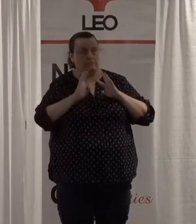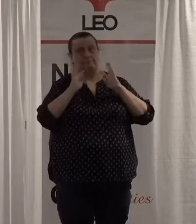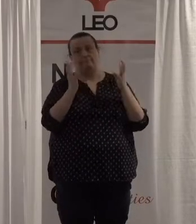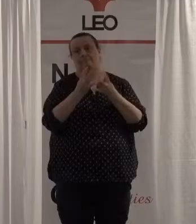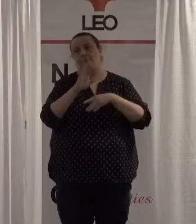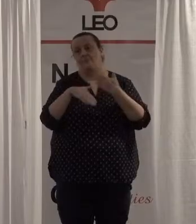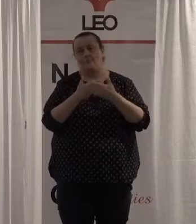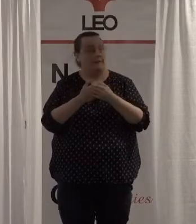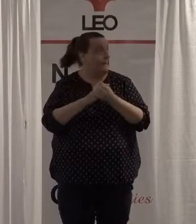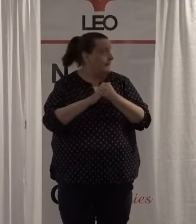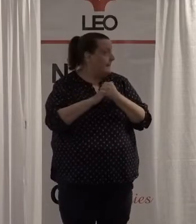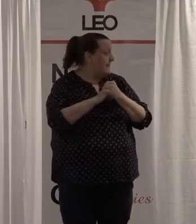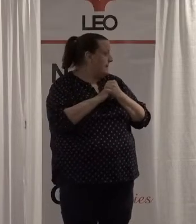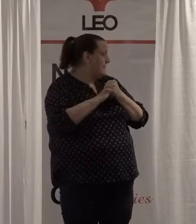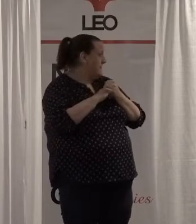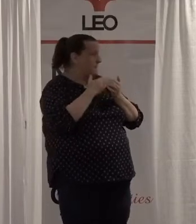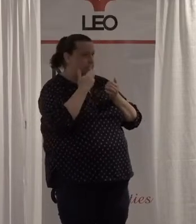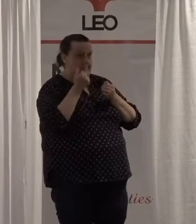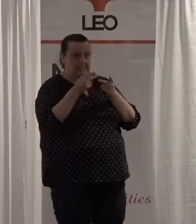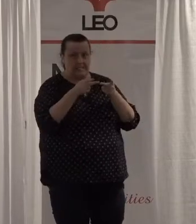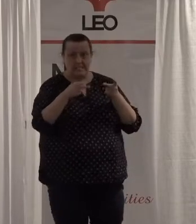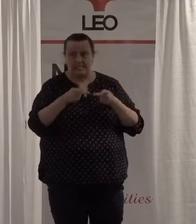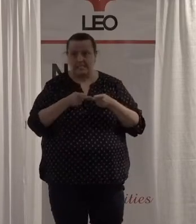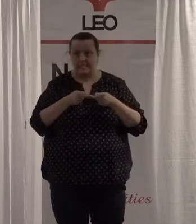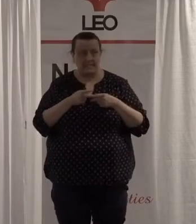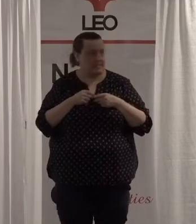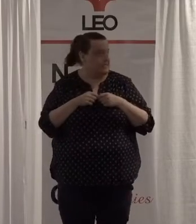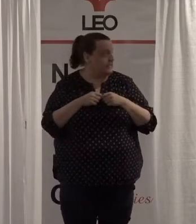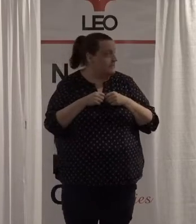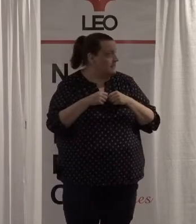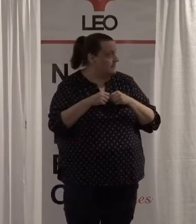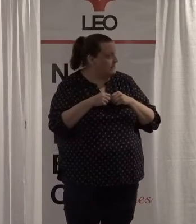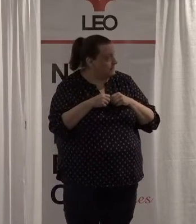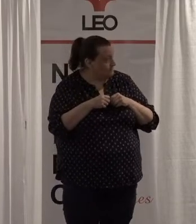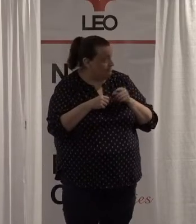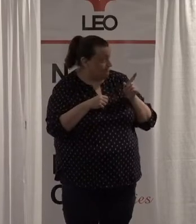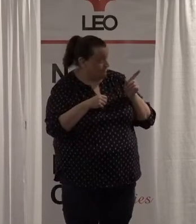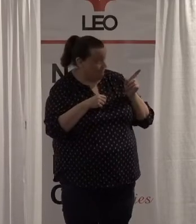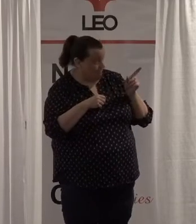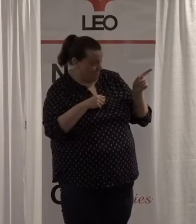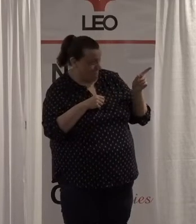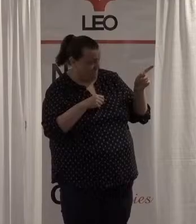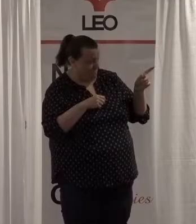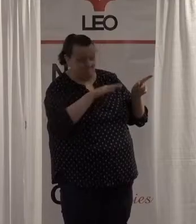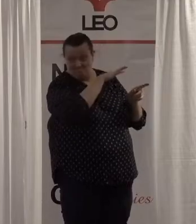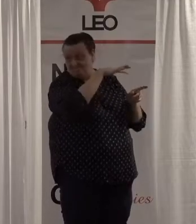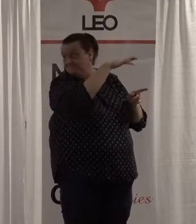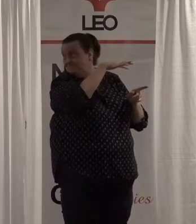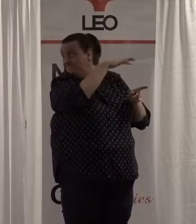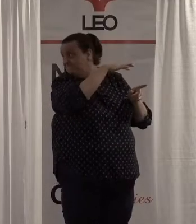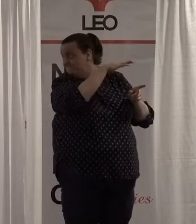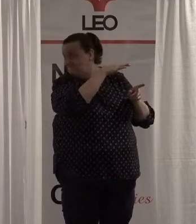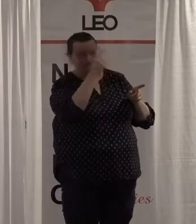I'M THINKING PROBABLY THE BEST SPOT MAY BE OVER HERE ON THE LEFT,